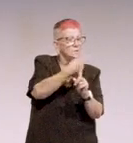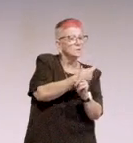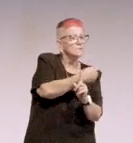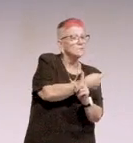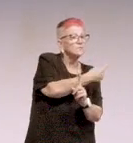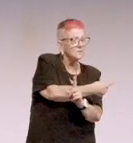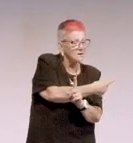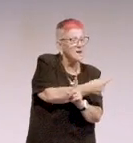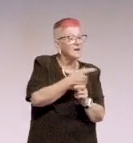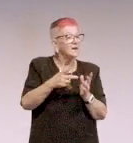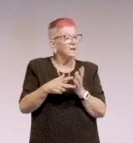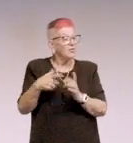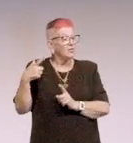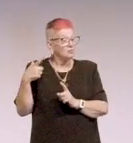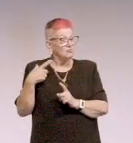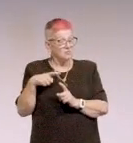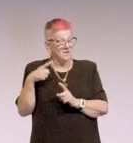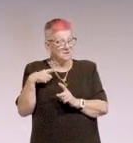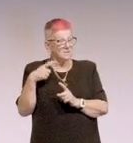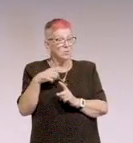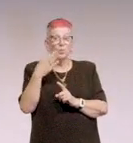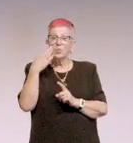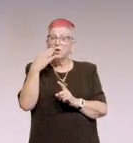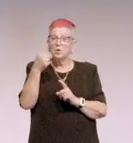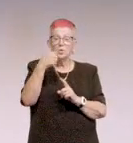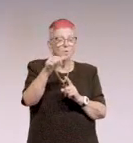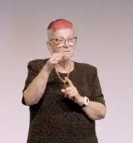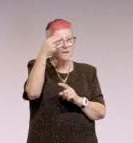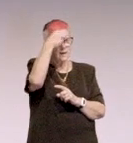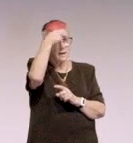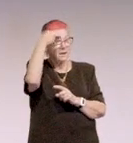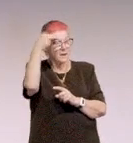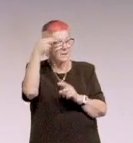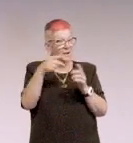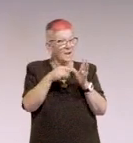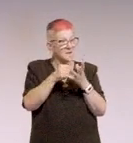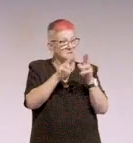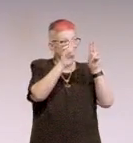When you are using label as a placeholder, the level placeholder